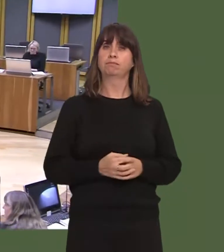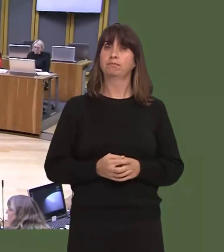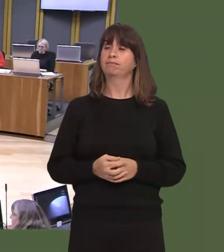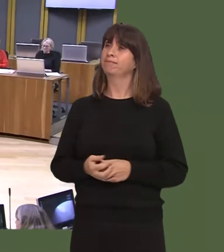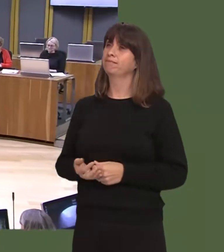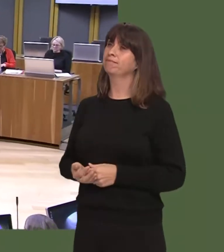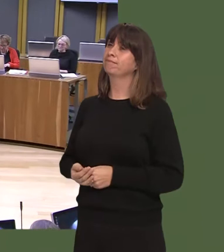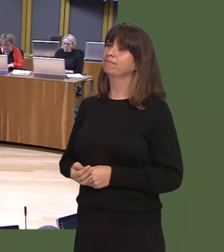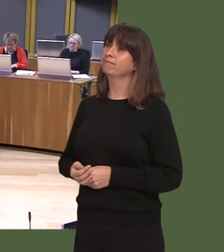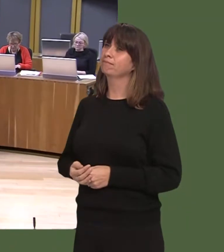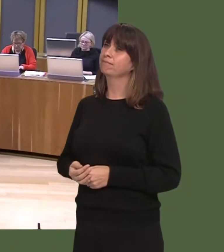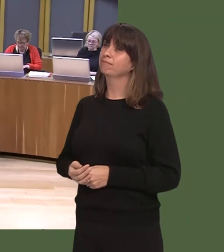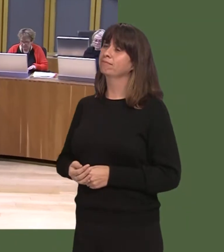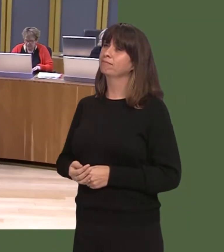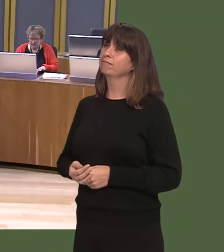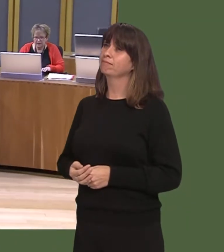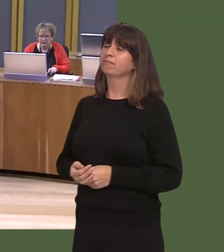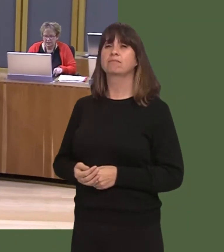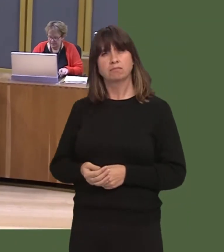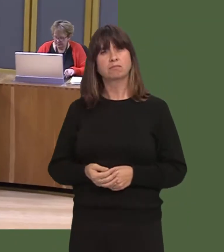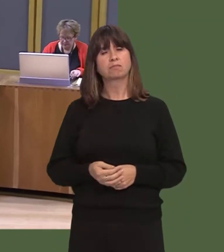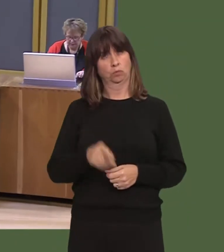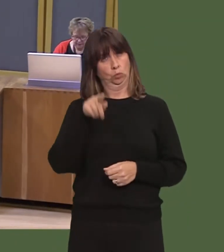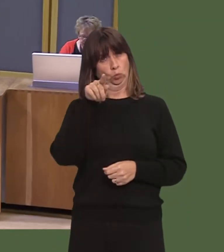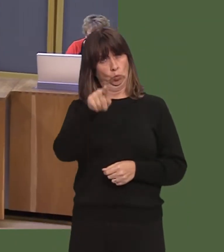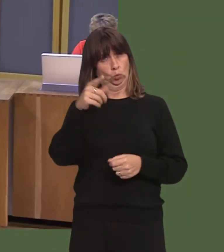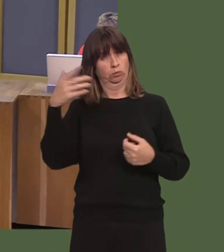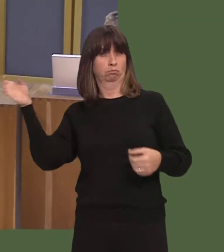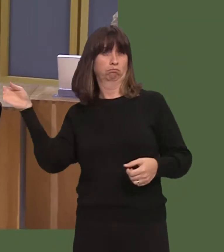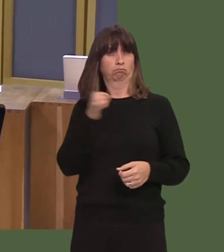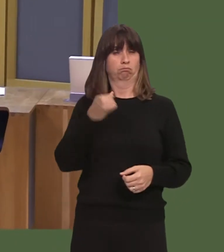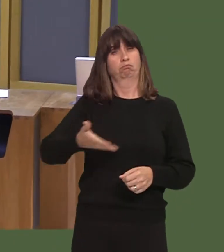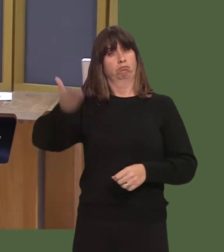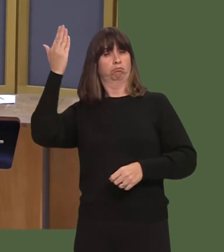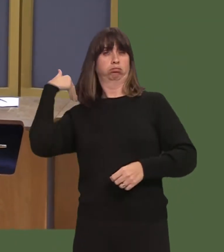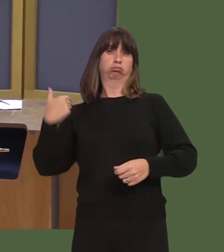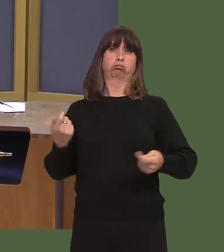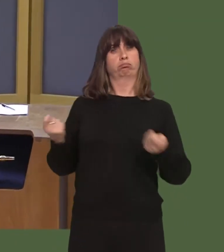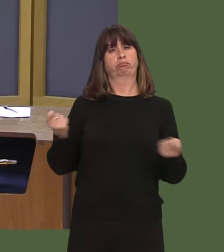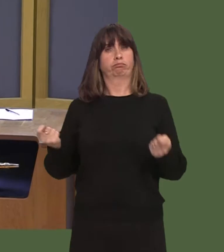is from Michelle Brown. Michelle Brown AM: 1. What assessment has the First Minister made of improvements to hospital waiting times